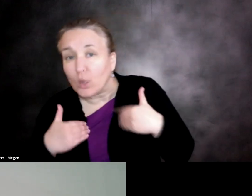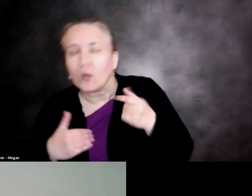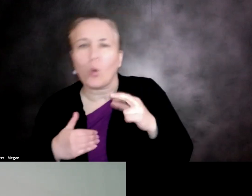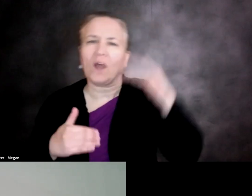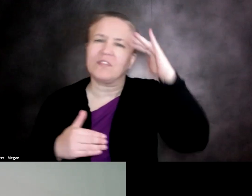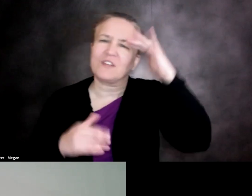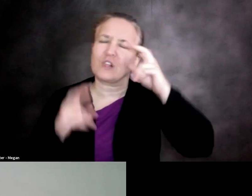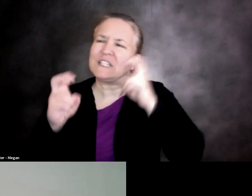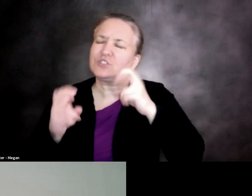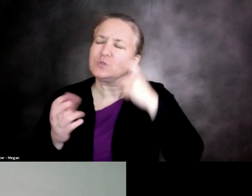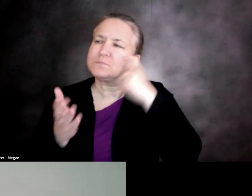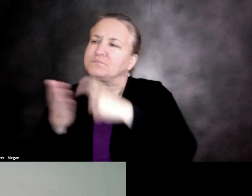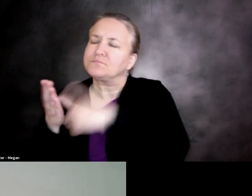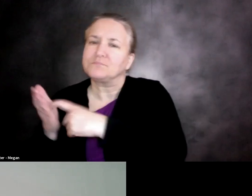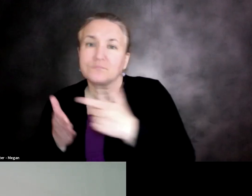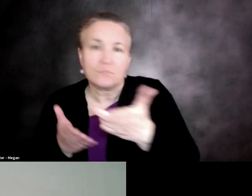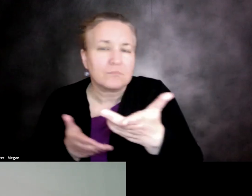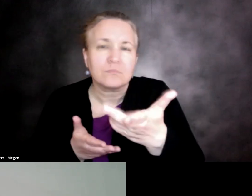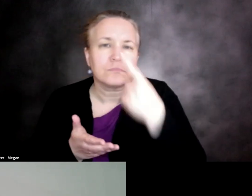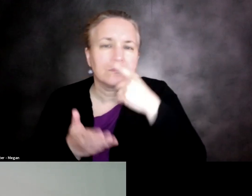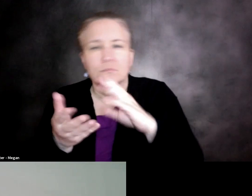that you've just laid out? If you'd be willing to tell us a little bit